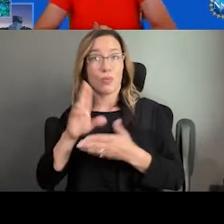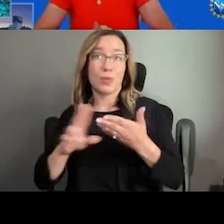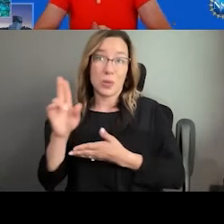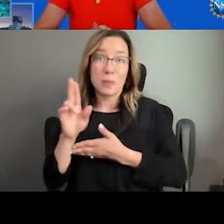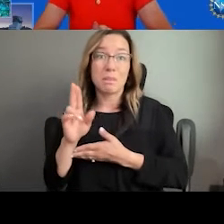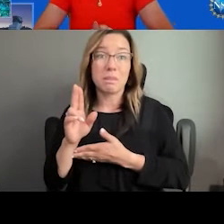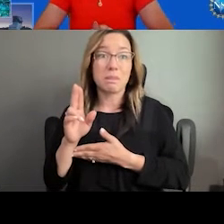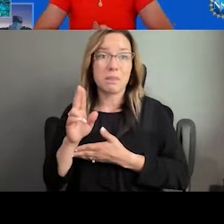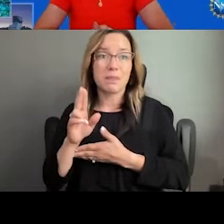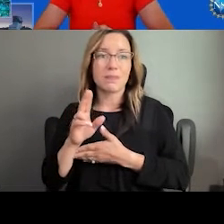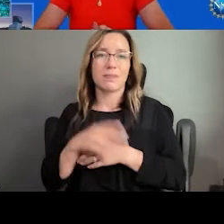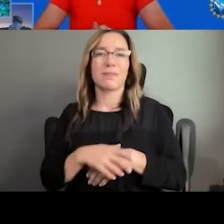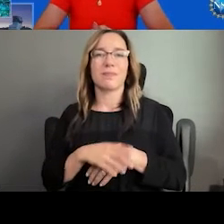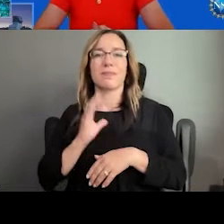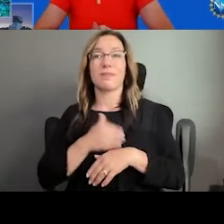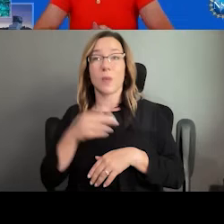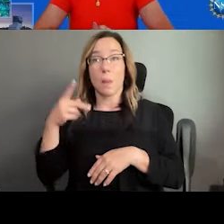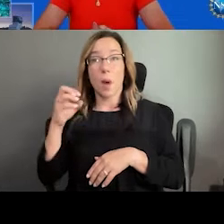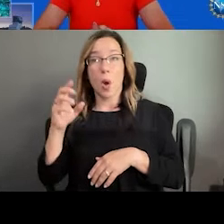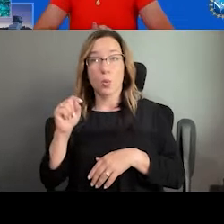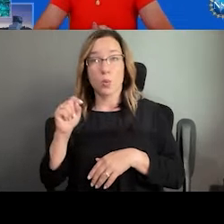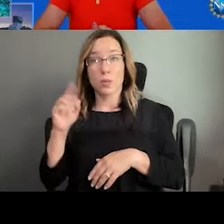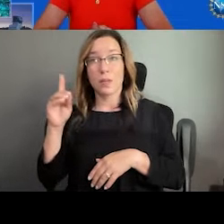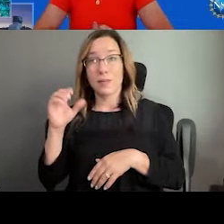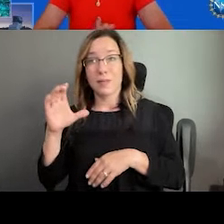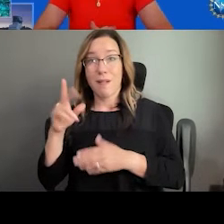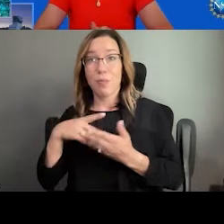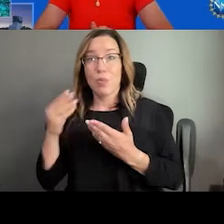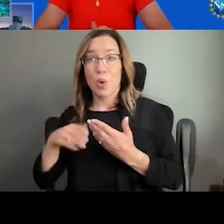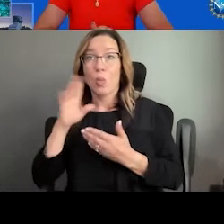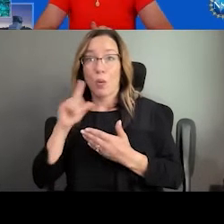Our postdoc programs, they will indicate whether the proposal is